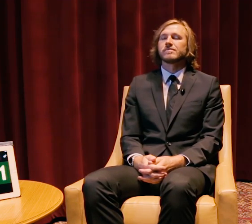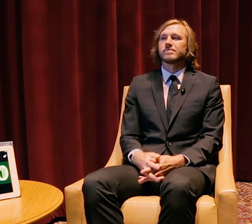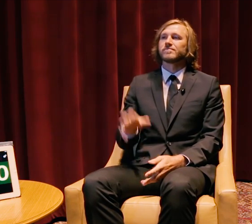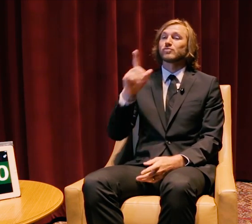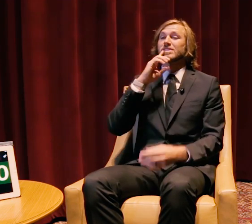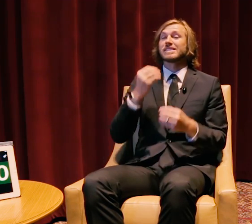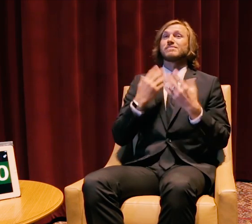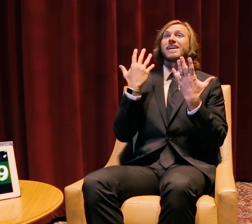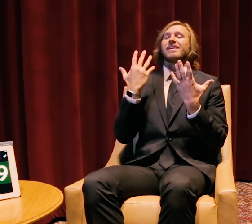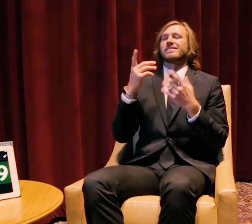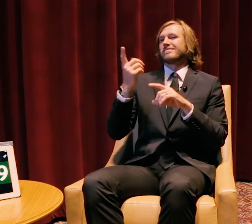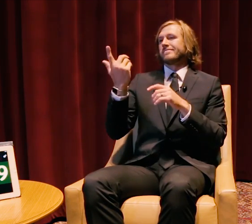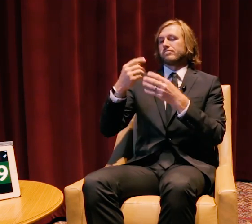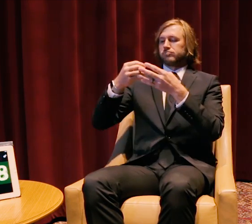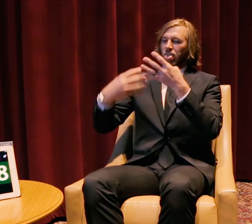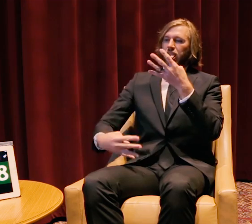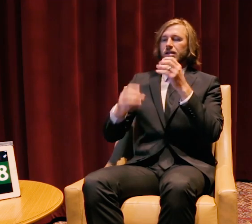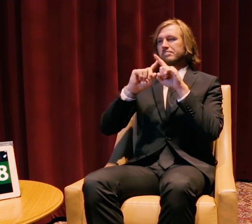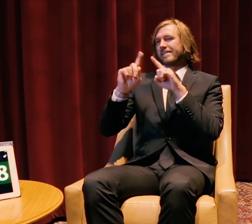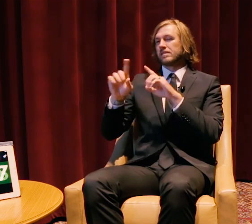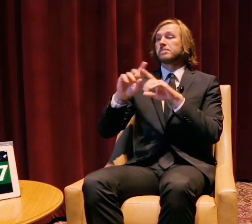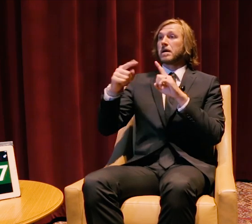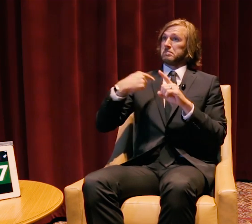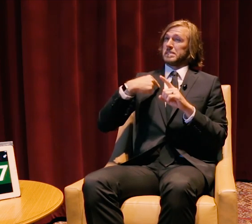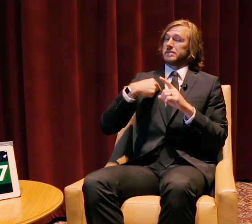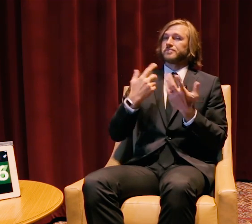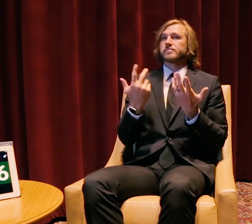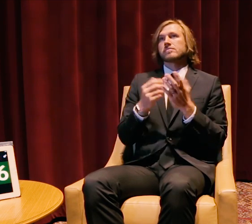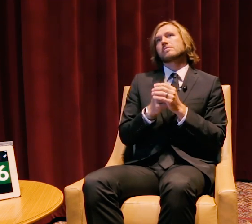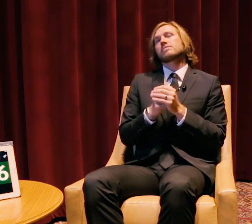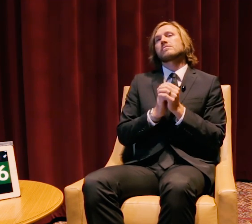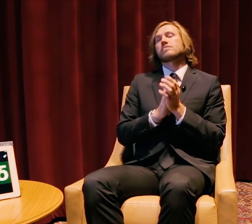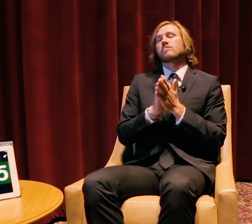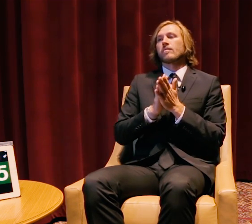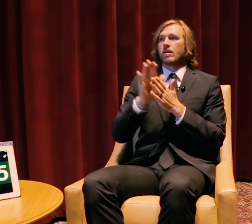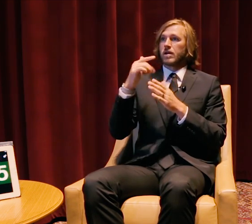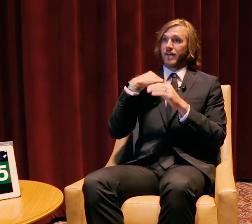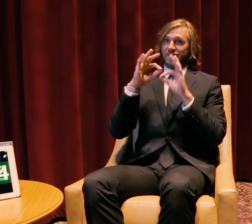You know, inspiration comes from a lot of places. For me it was you know, moved my family here,